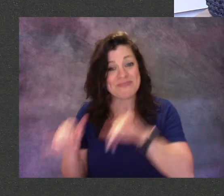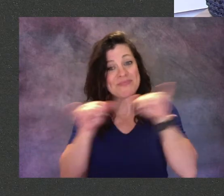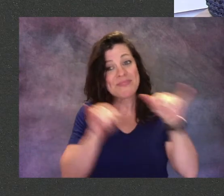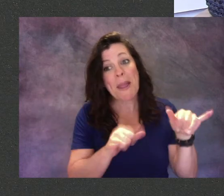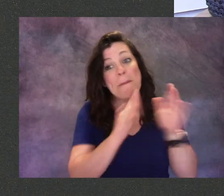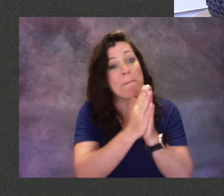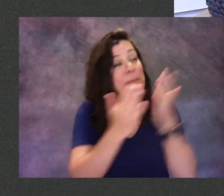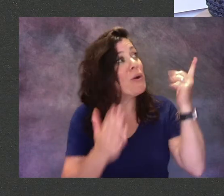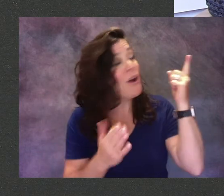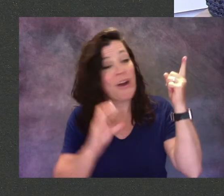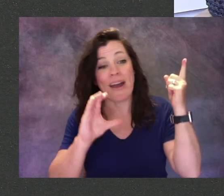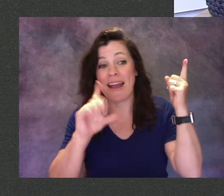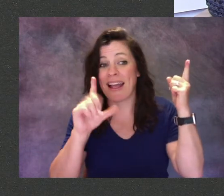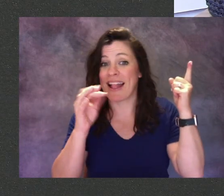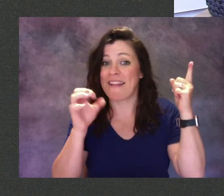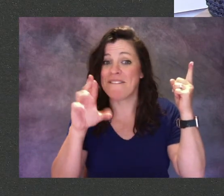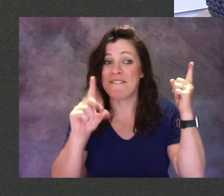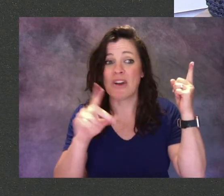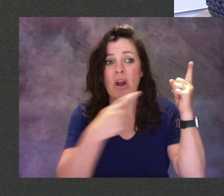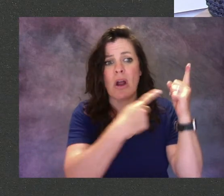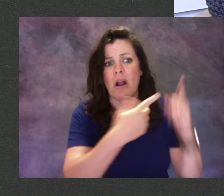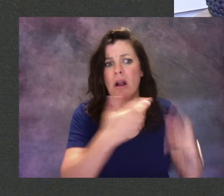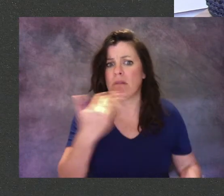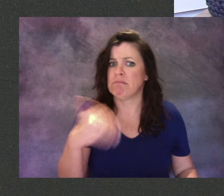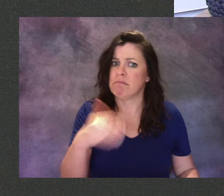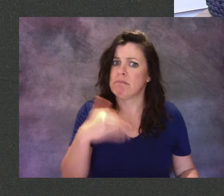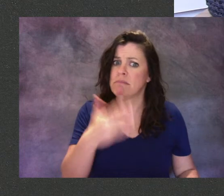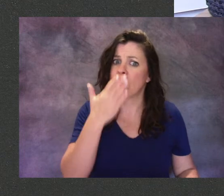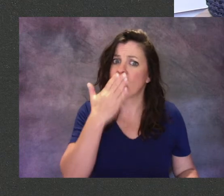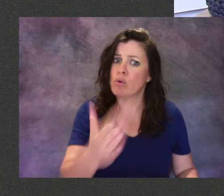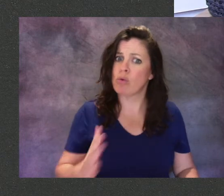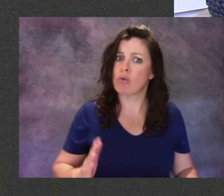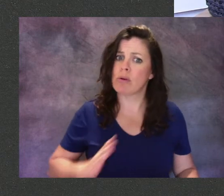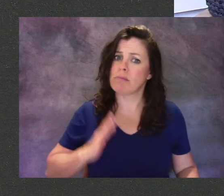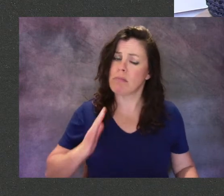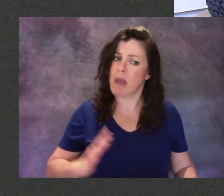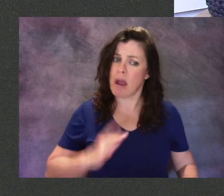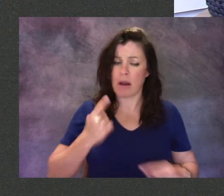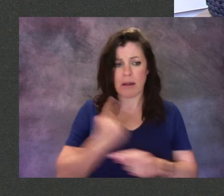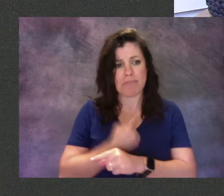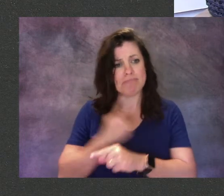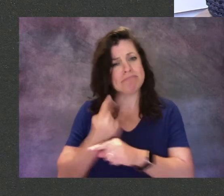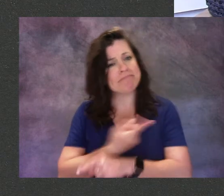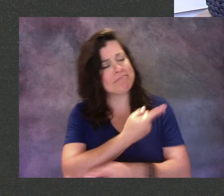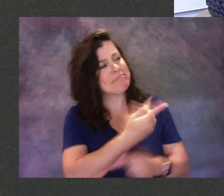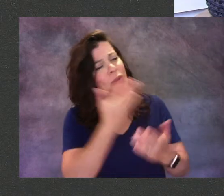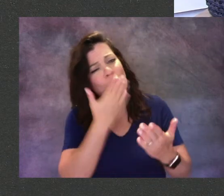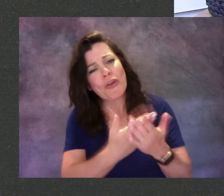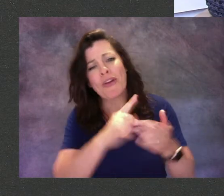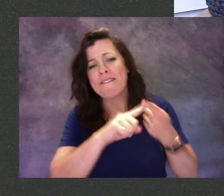Clifford did a lot of wonderful, good manners, and he was such a good friend because he did great manners.